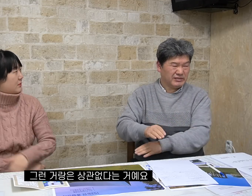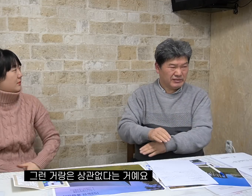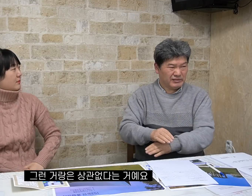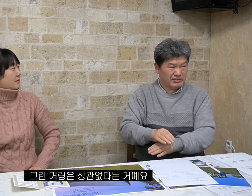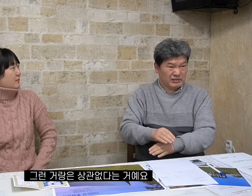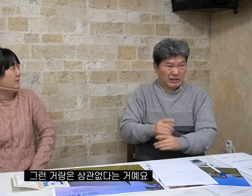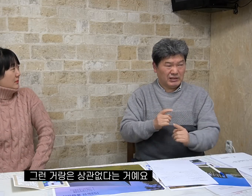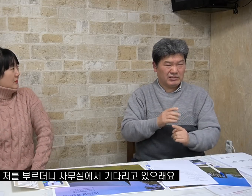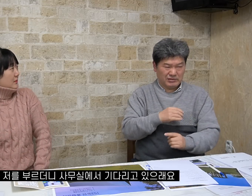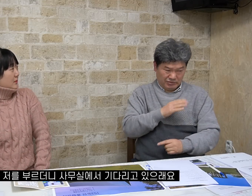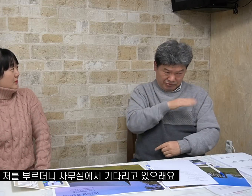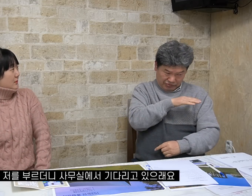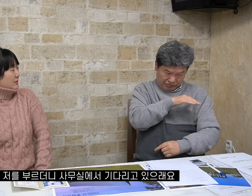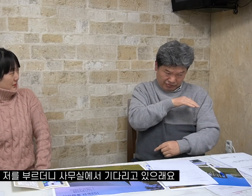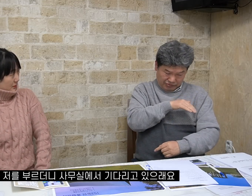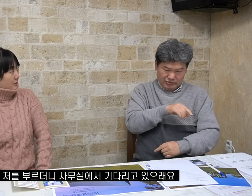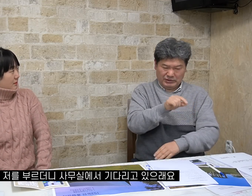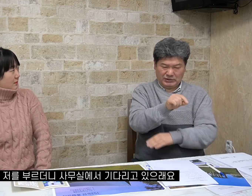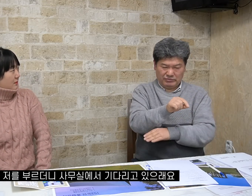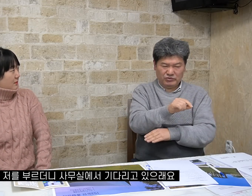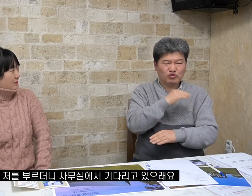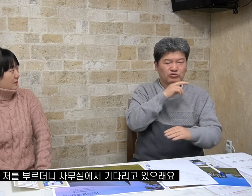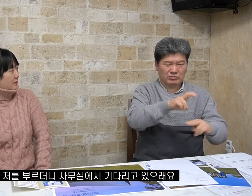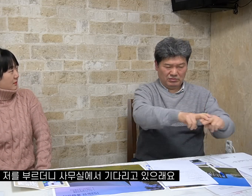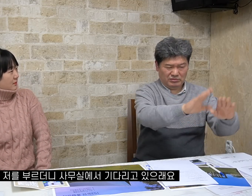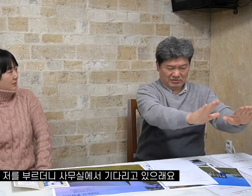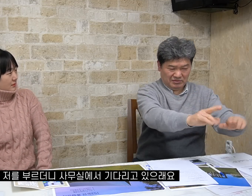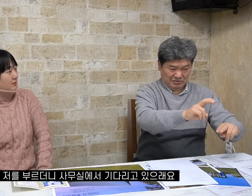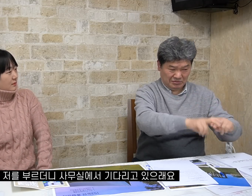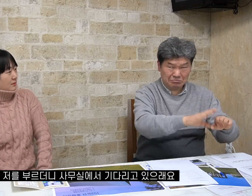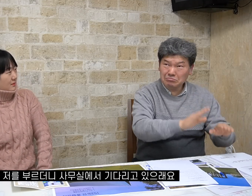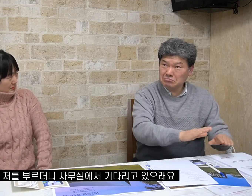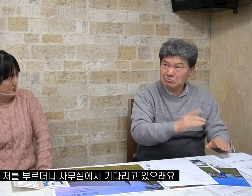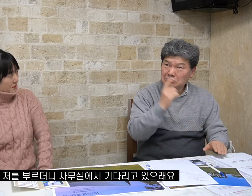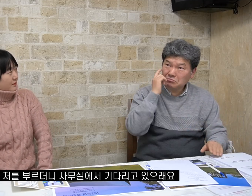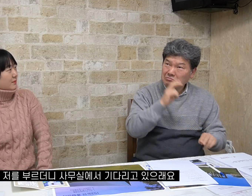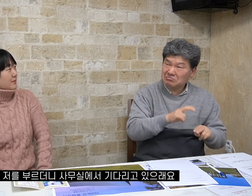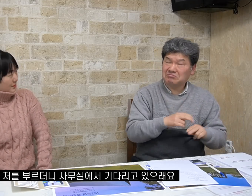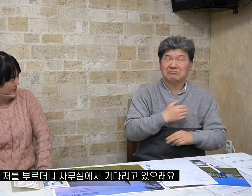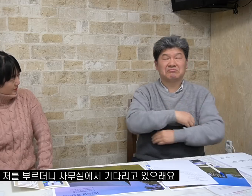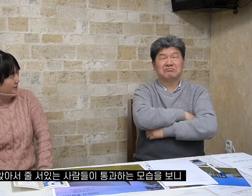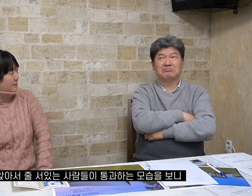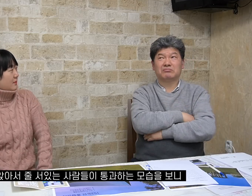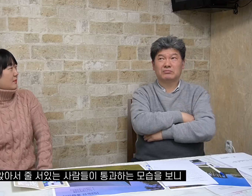but that has nothing to do with it. He called me and said he was waiting for me in the office.